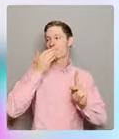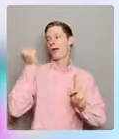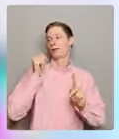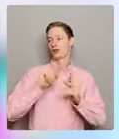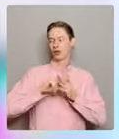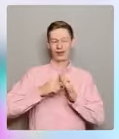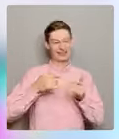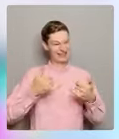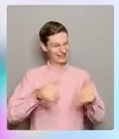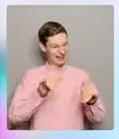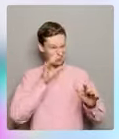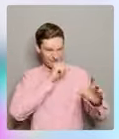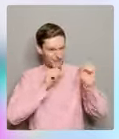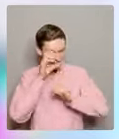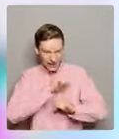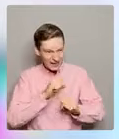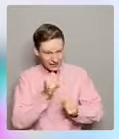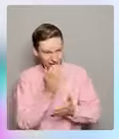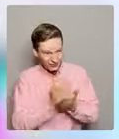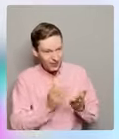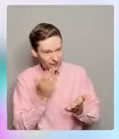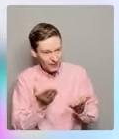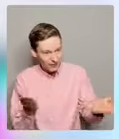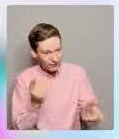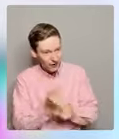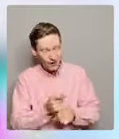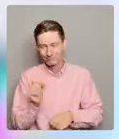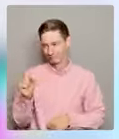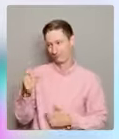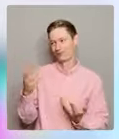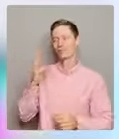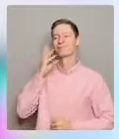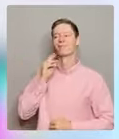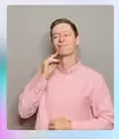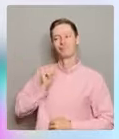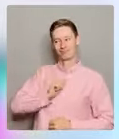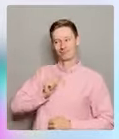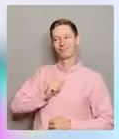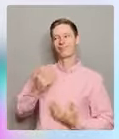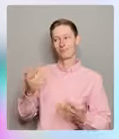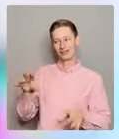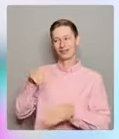even if you have a diverse team, you can't catch everything. Yeah. We totally experienced this firsthand at Armature.